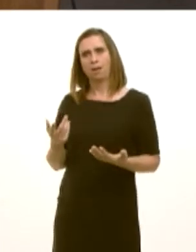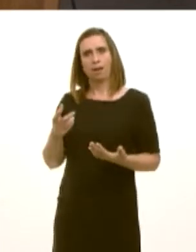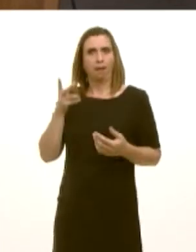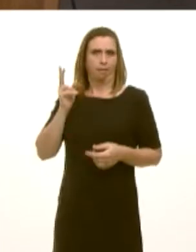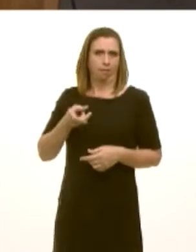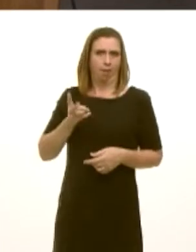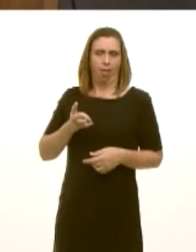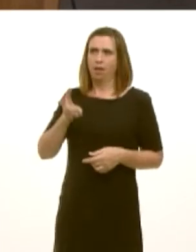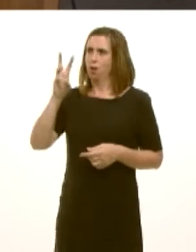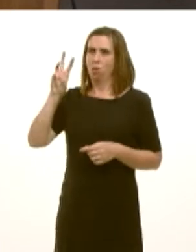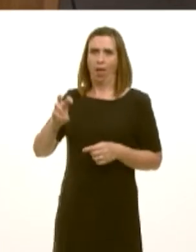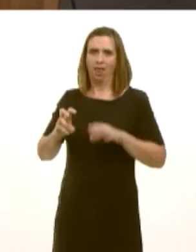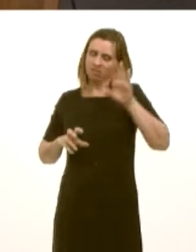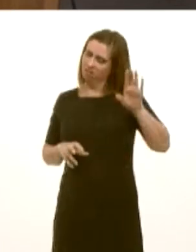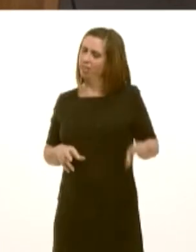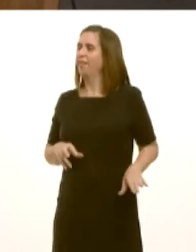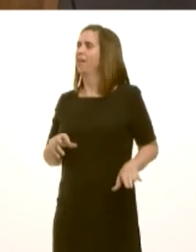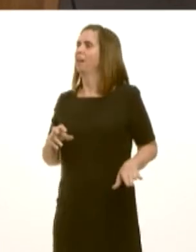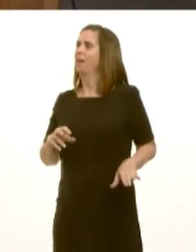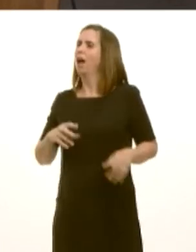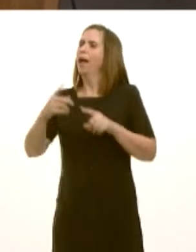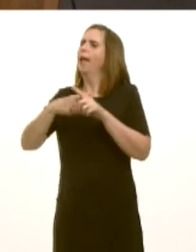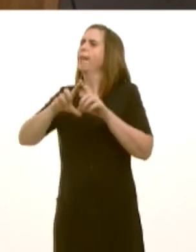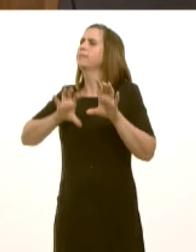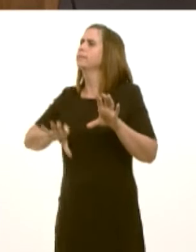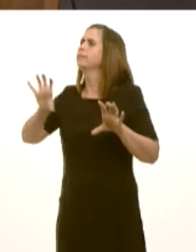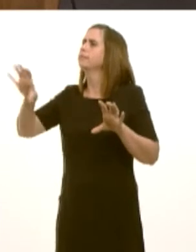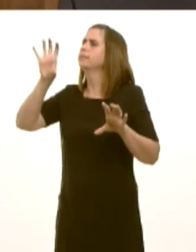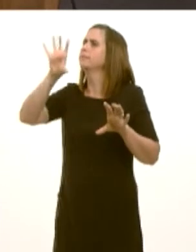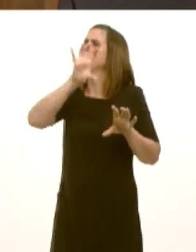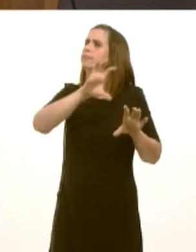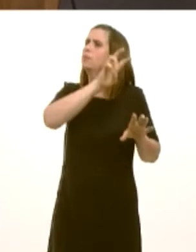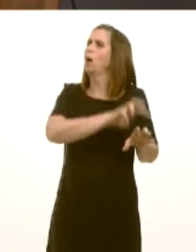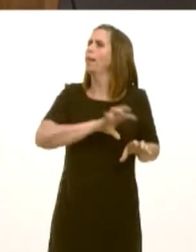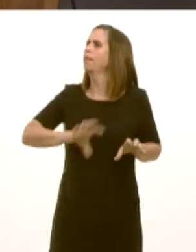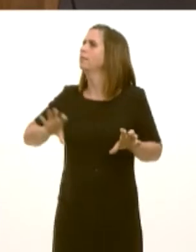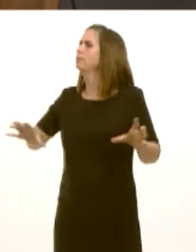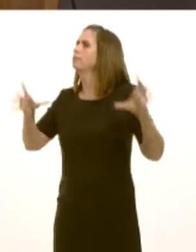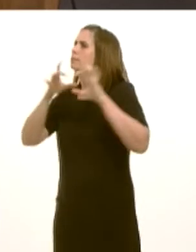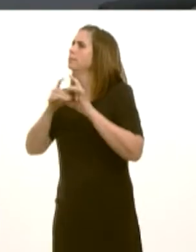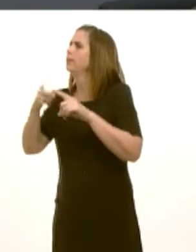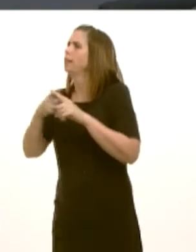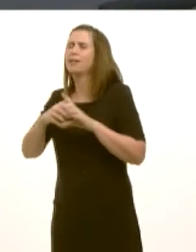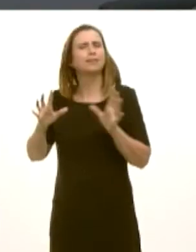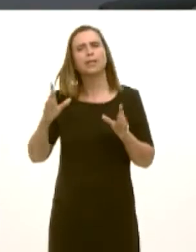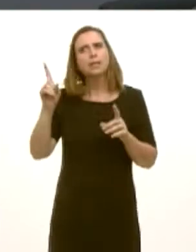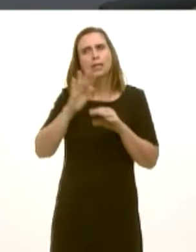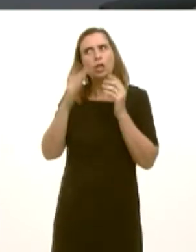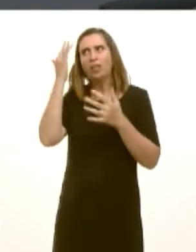Itís being treated as some kind of part of England. Thatís quite typical of the way in which the current Government deals with Wales.